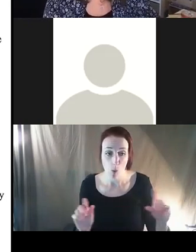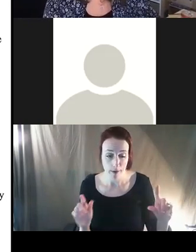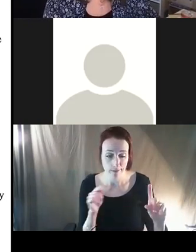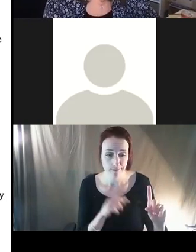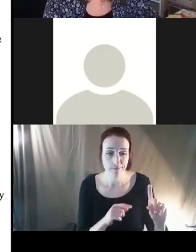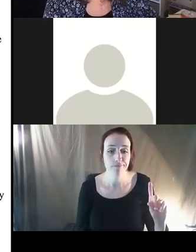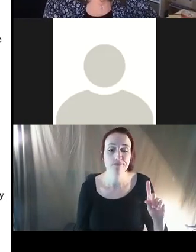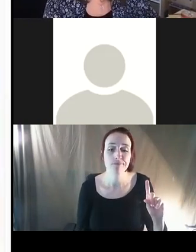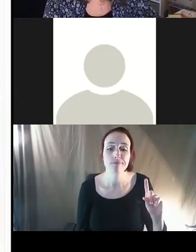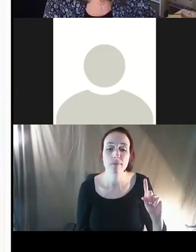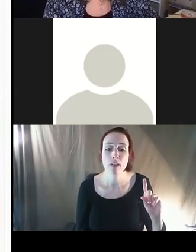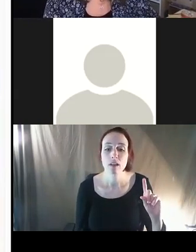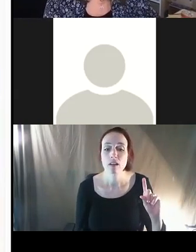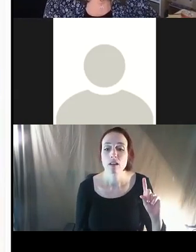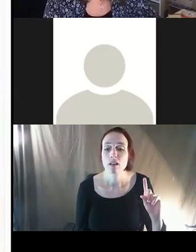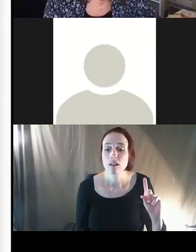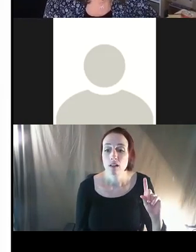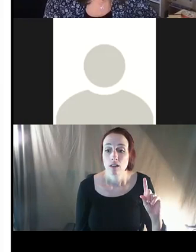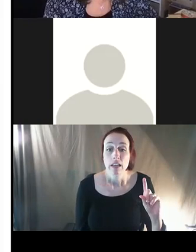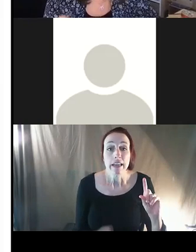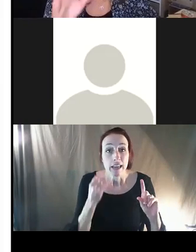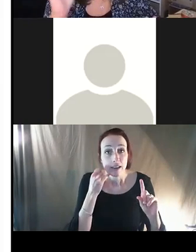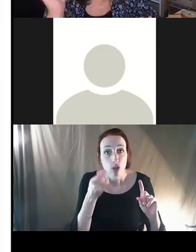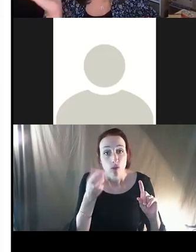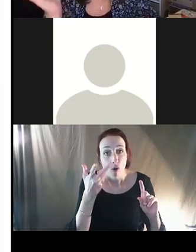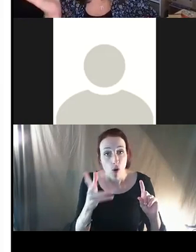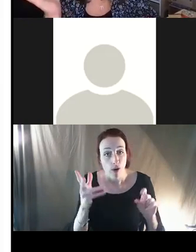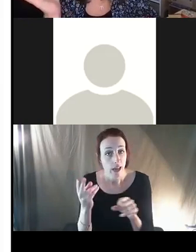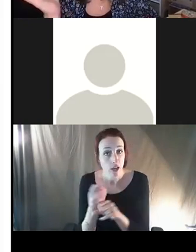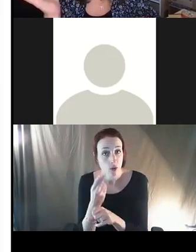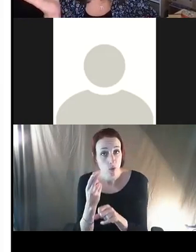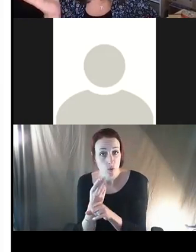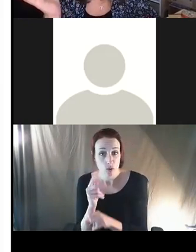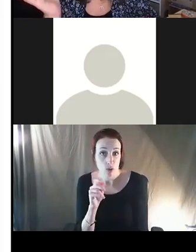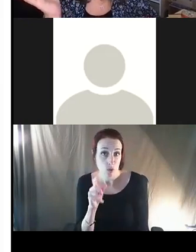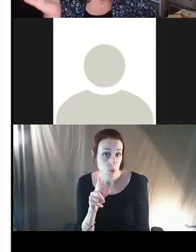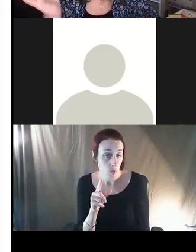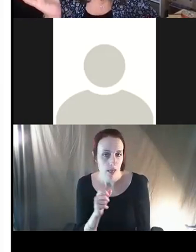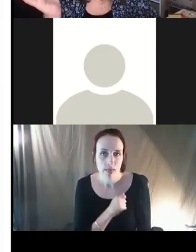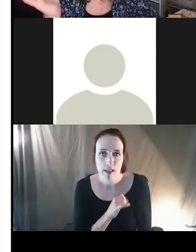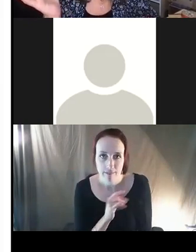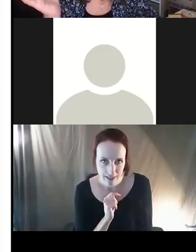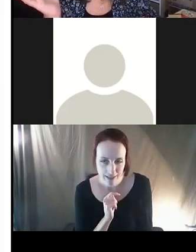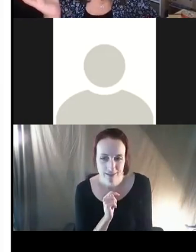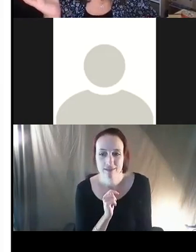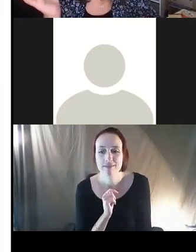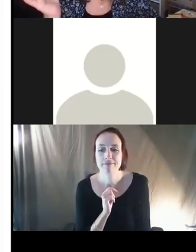Anyone familiar with this tool and in love with it?